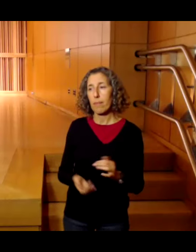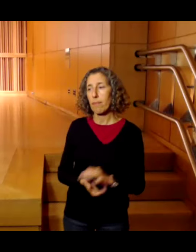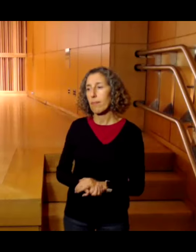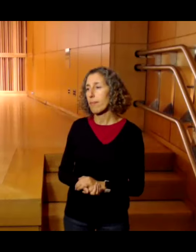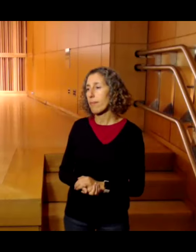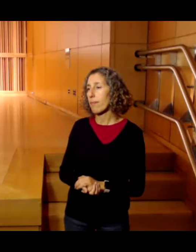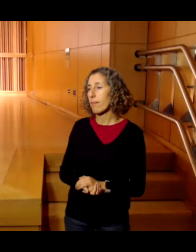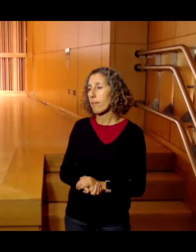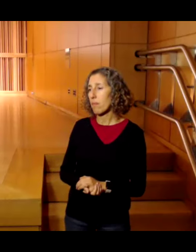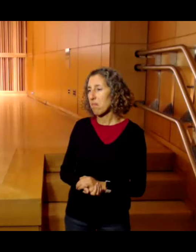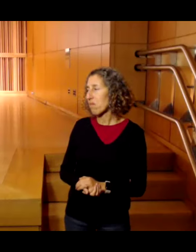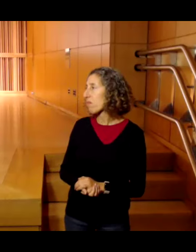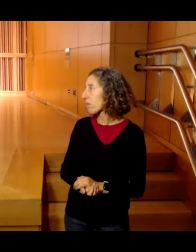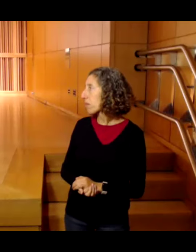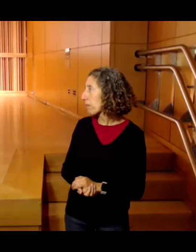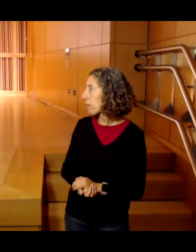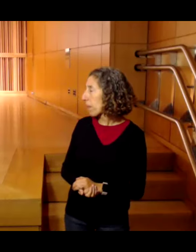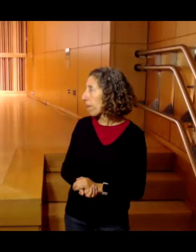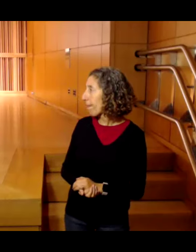A short anecdote in which my full name shows up again.